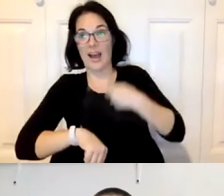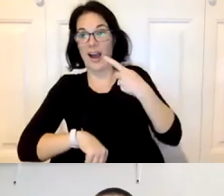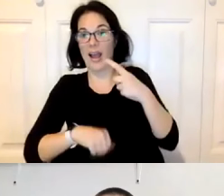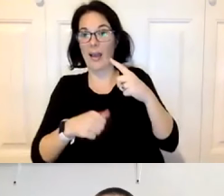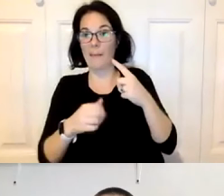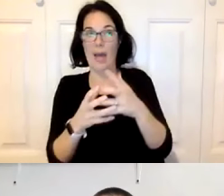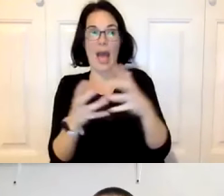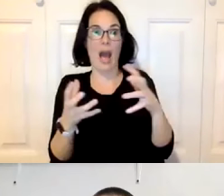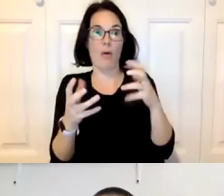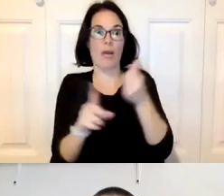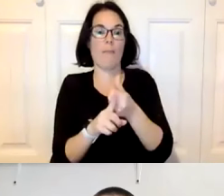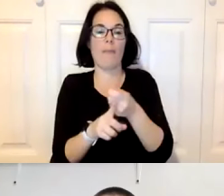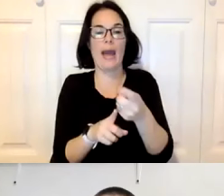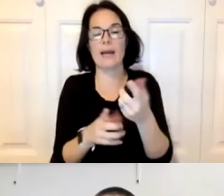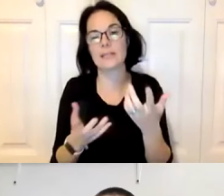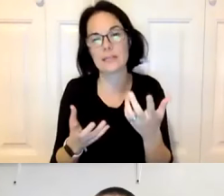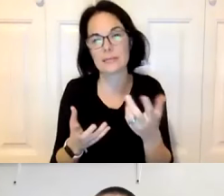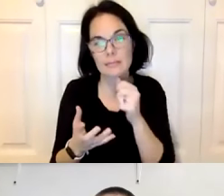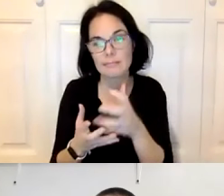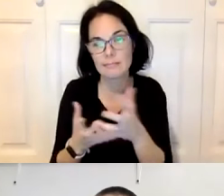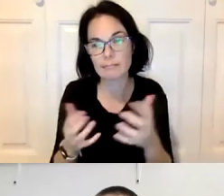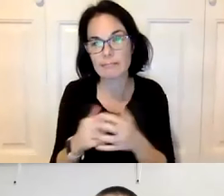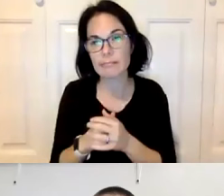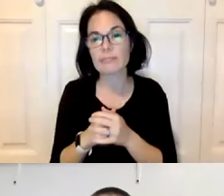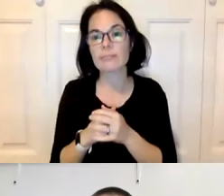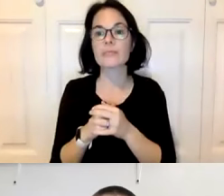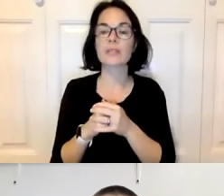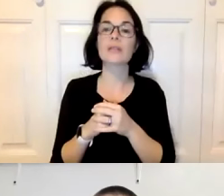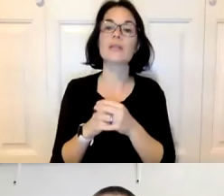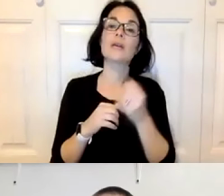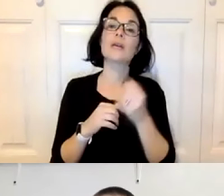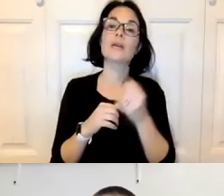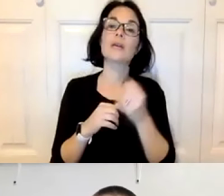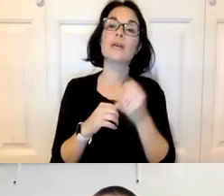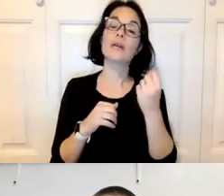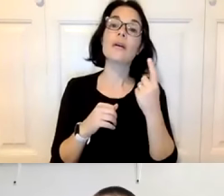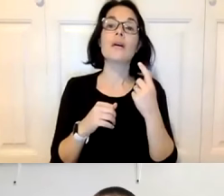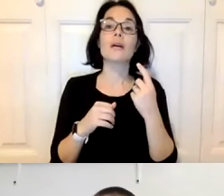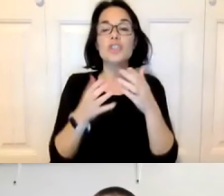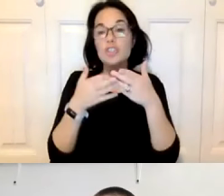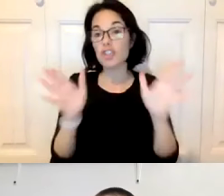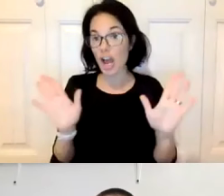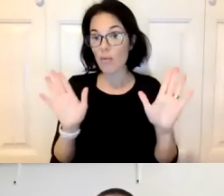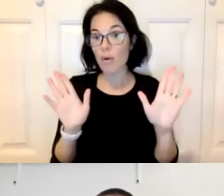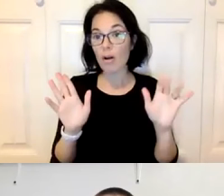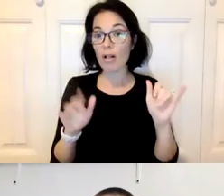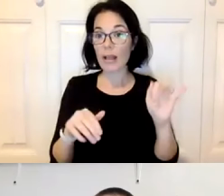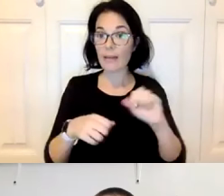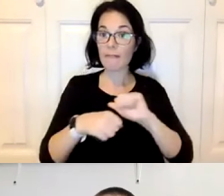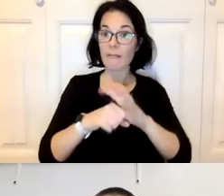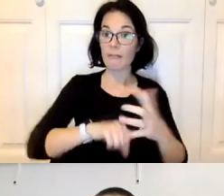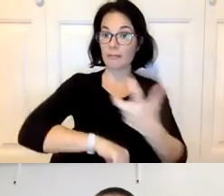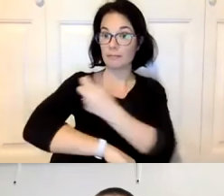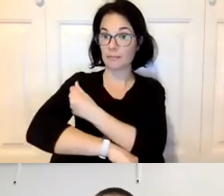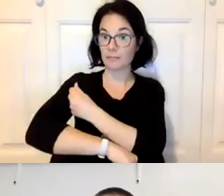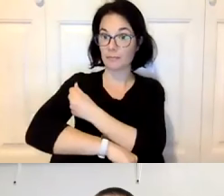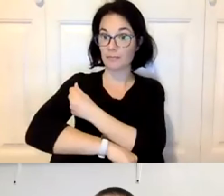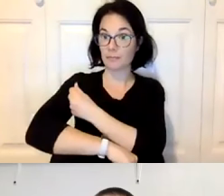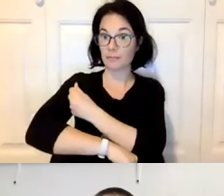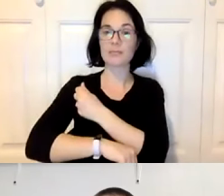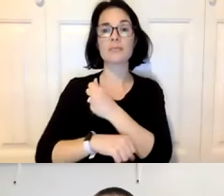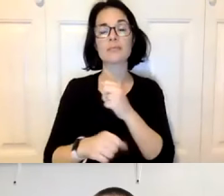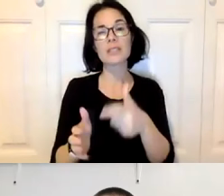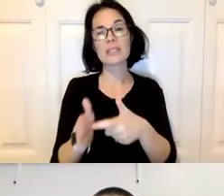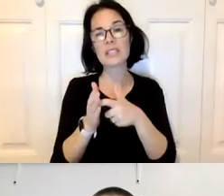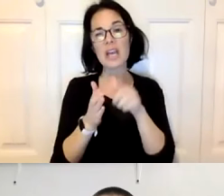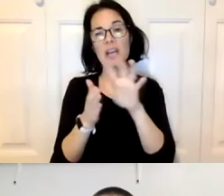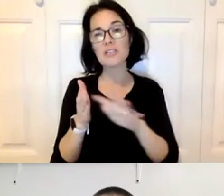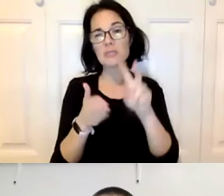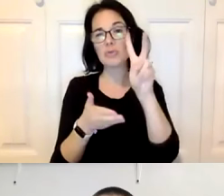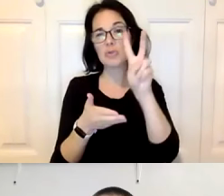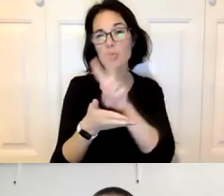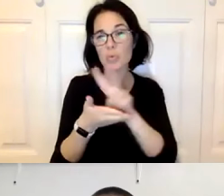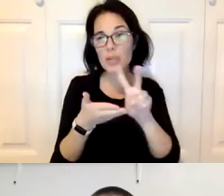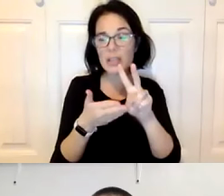it takes about two weeks for people to develop immunity to COVID-19 after they get their vaccine.